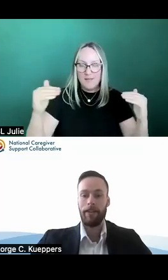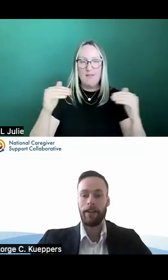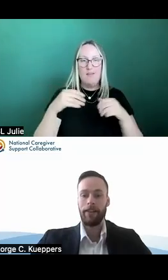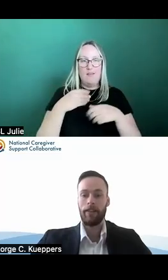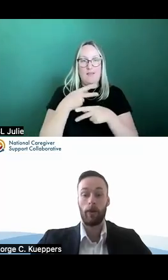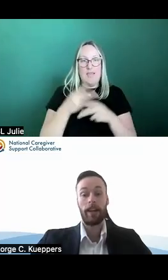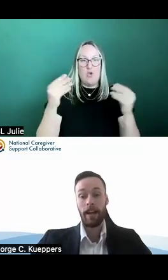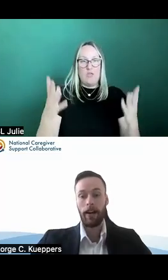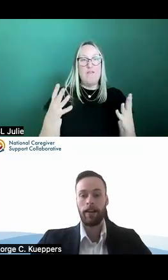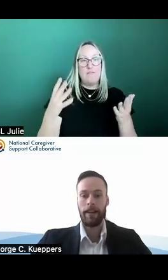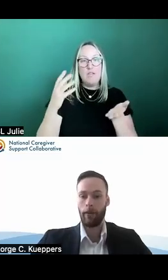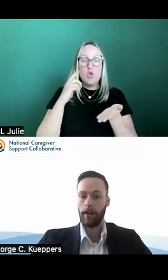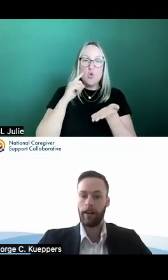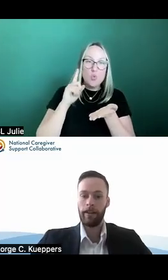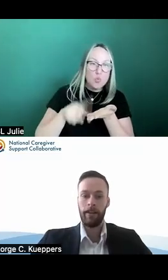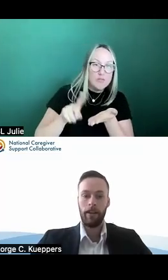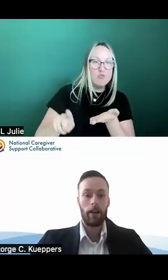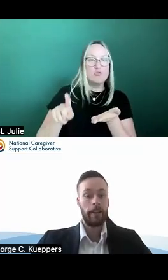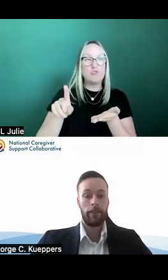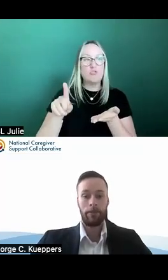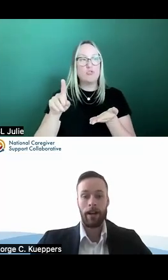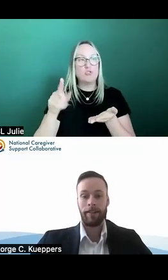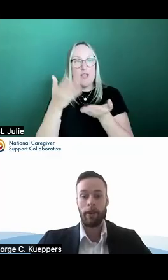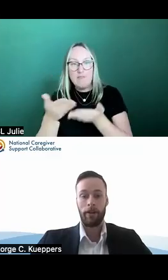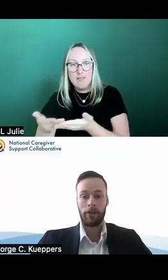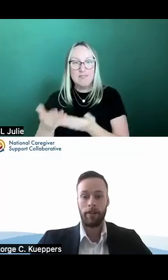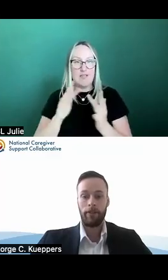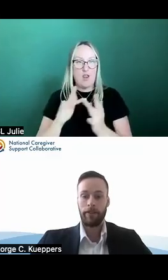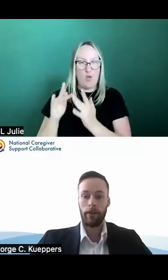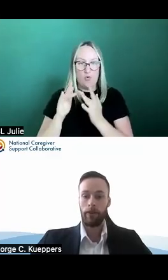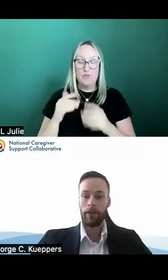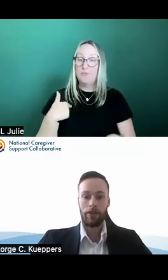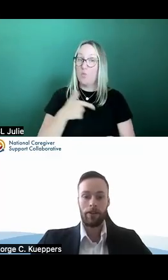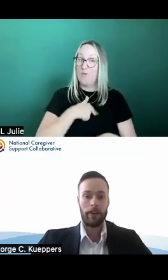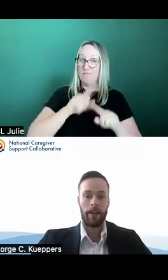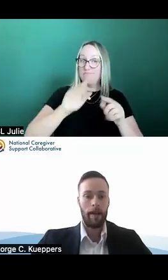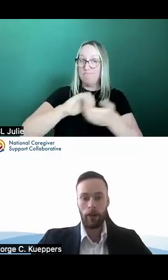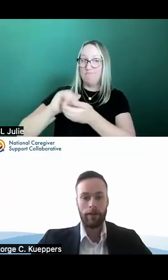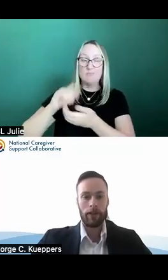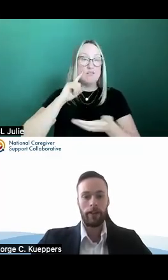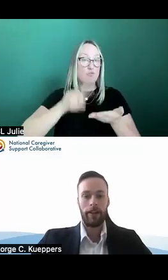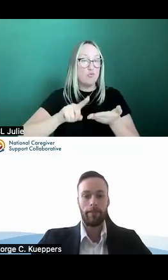Evidence or CARE Network. Our team is comprised of partnerships with researchers at Emory University,